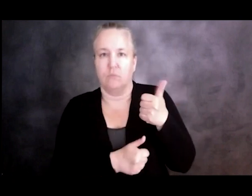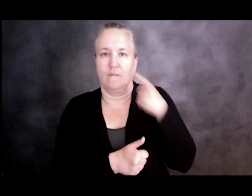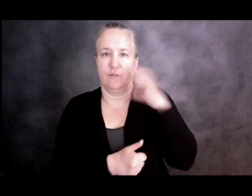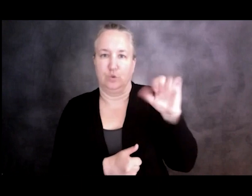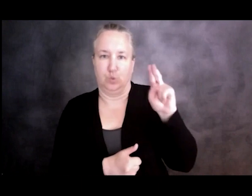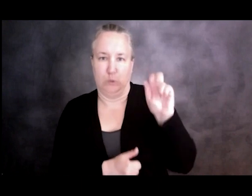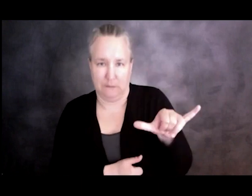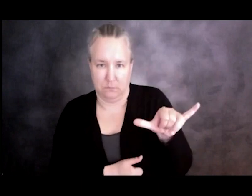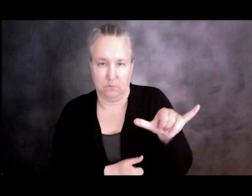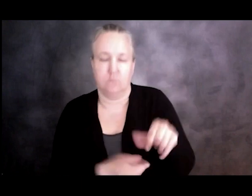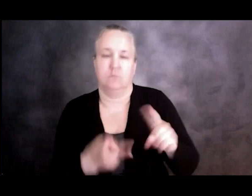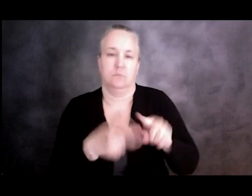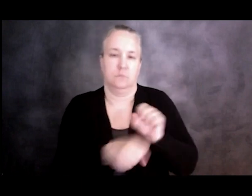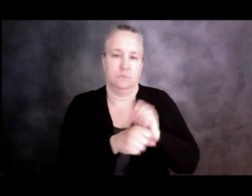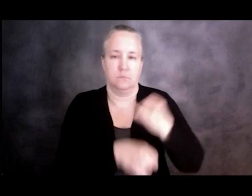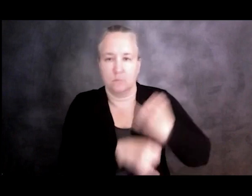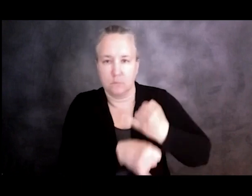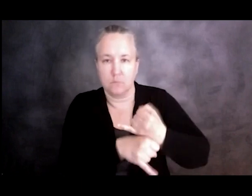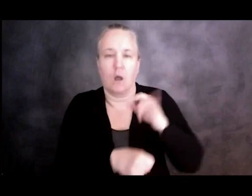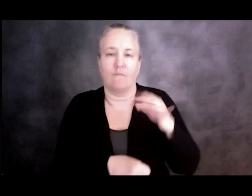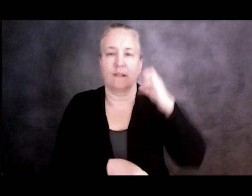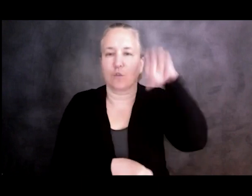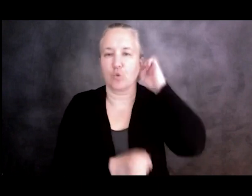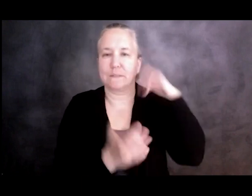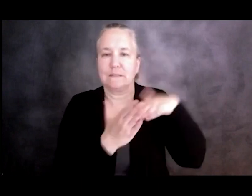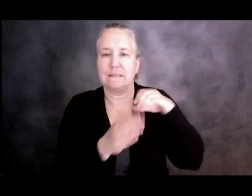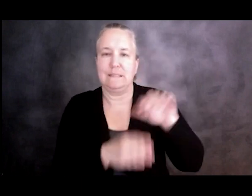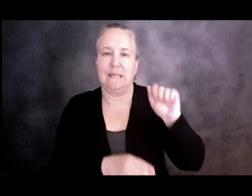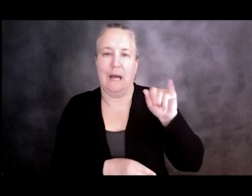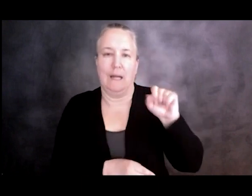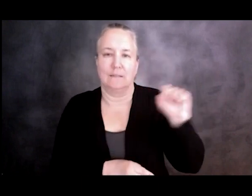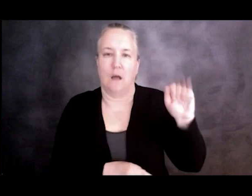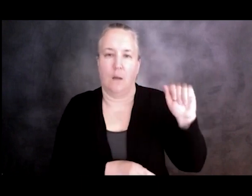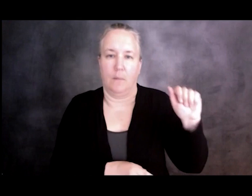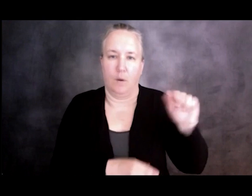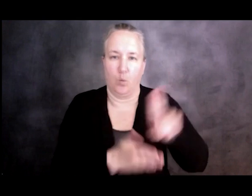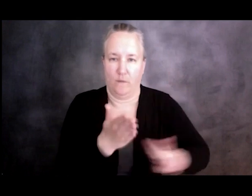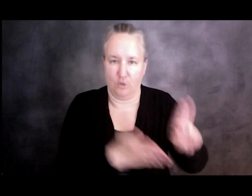He has been a fellow at the Institute of Ethiopian Studies and Addis Ababa University, a scholar and resident